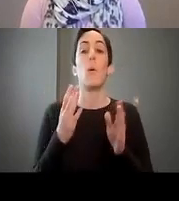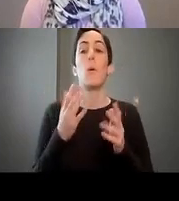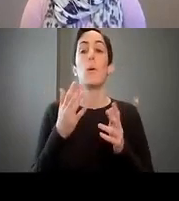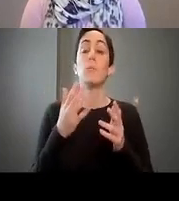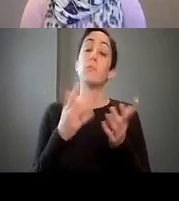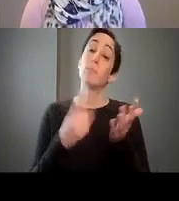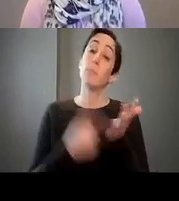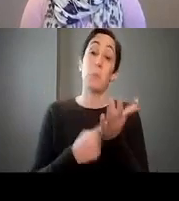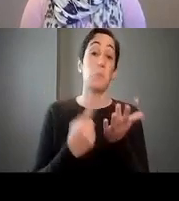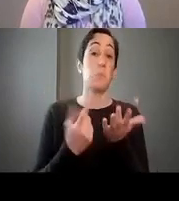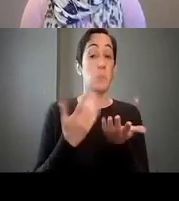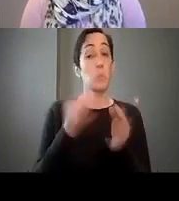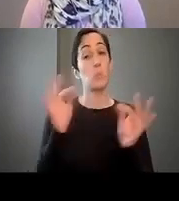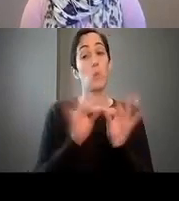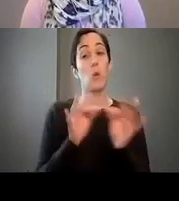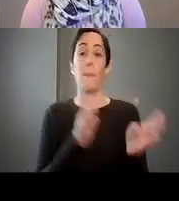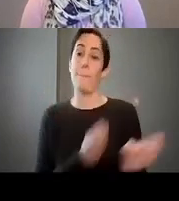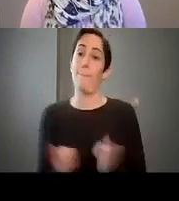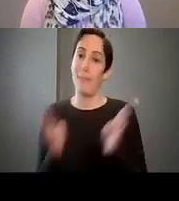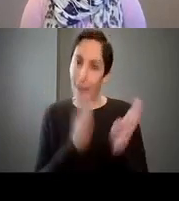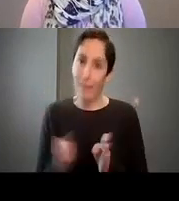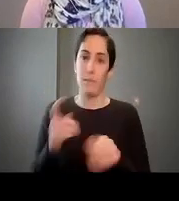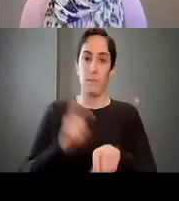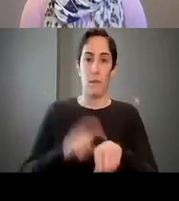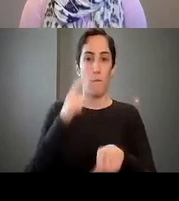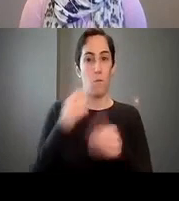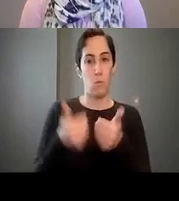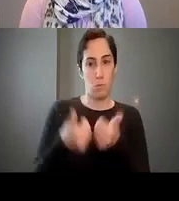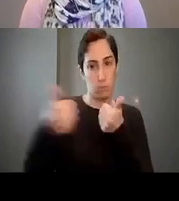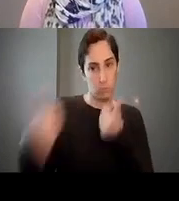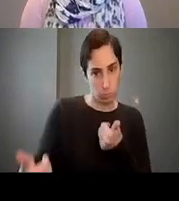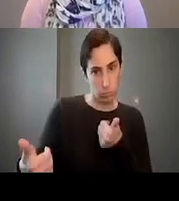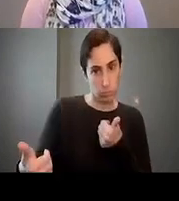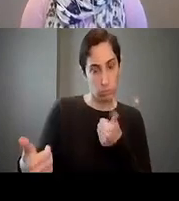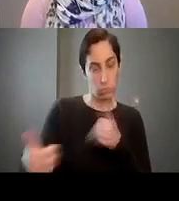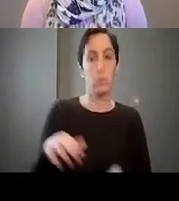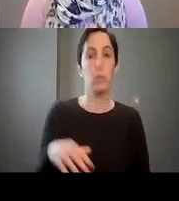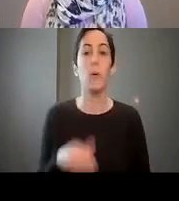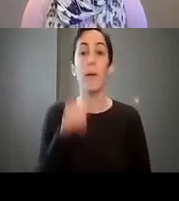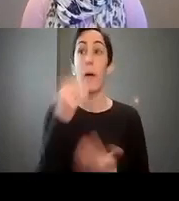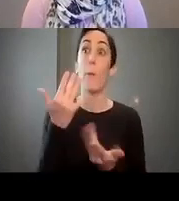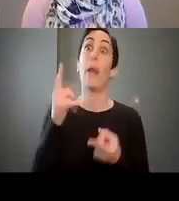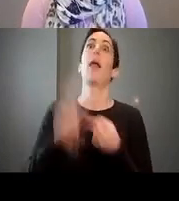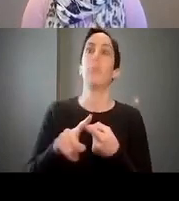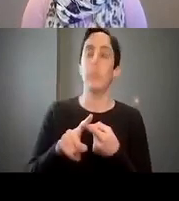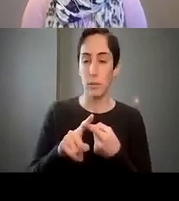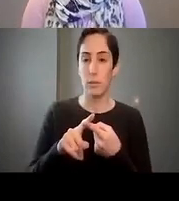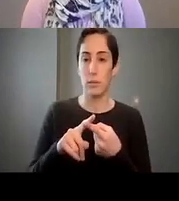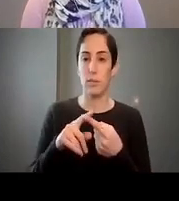time may be, and where that space may be consider planning when your separate able to be and similarly planning time may be, and where that space may be together time too. So for folks who are able to be and similarly planning